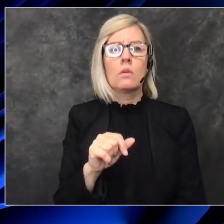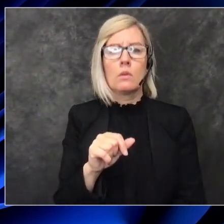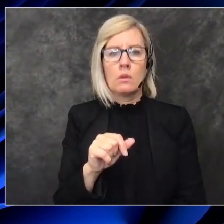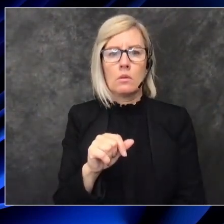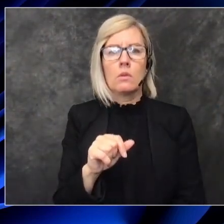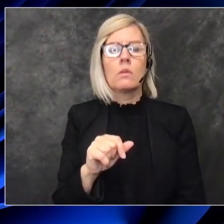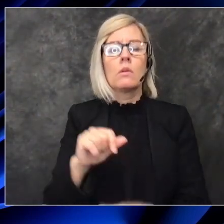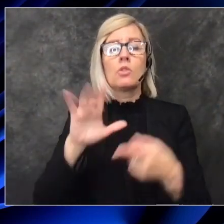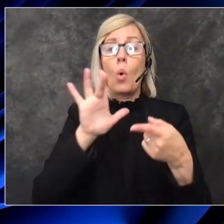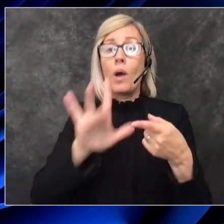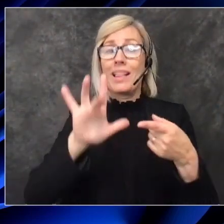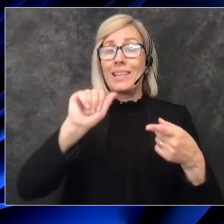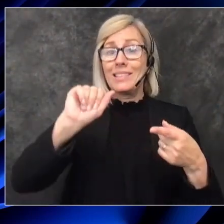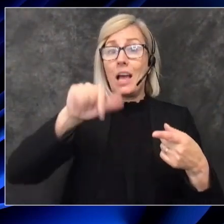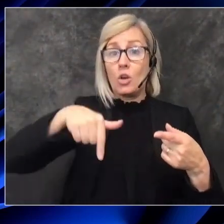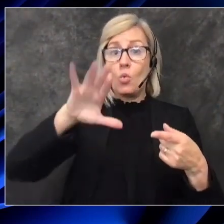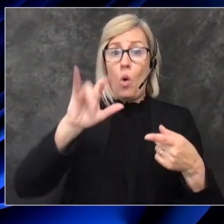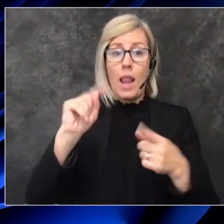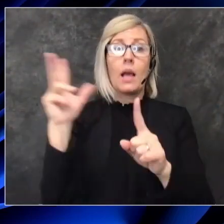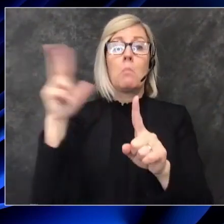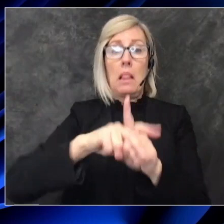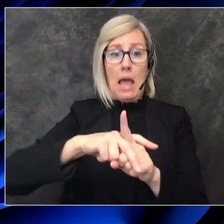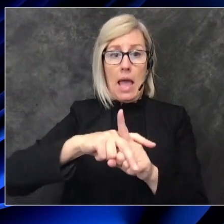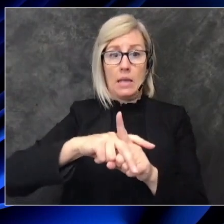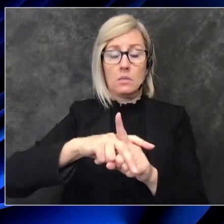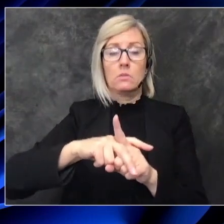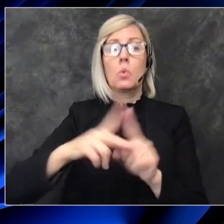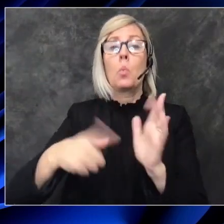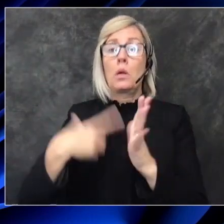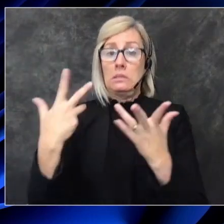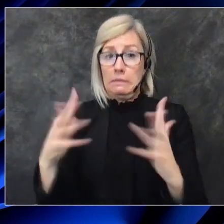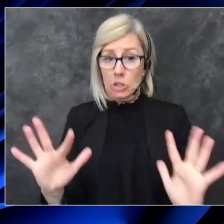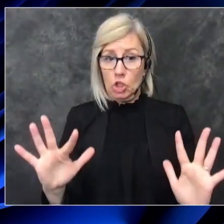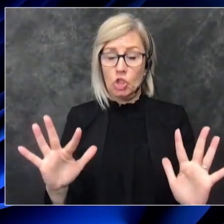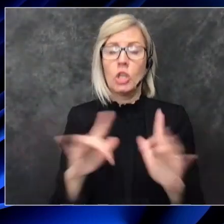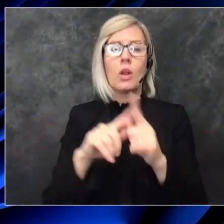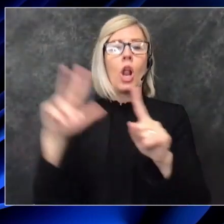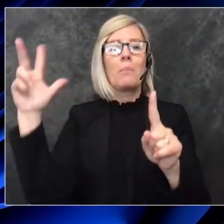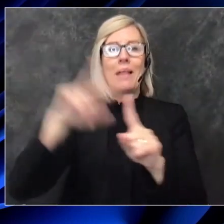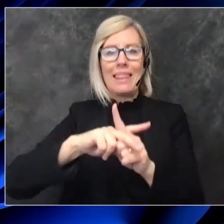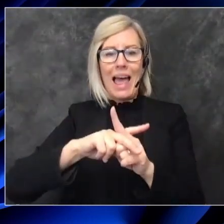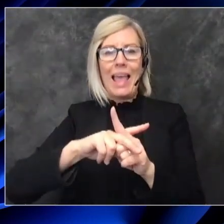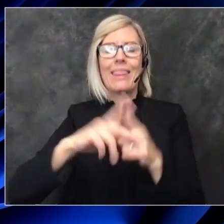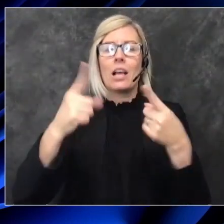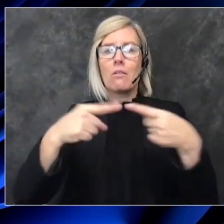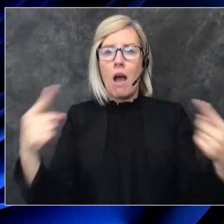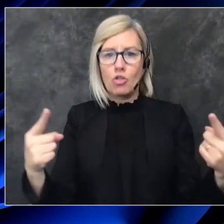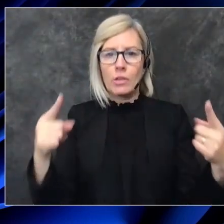to select apply once he selects apply, it's going to apply this contrast theme across all of Windows.